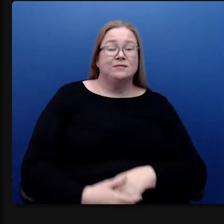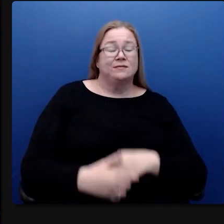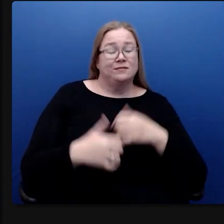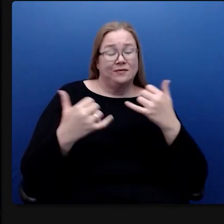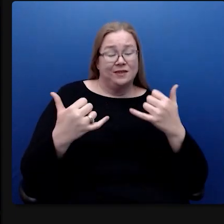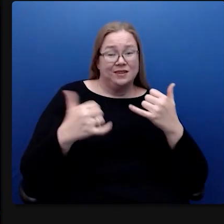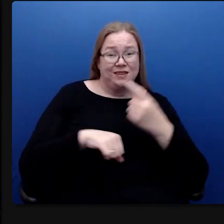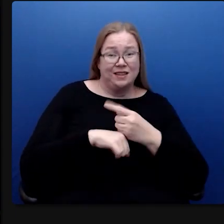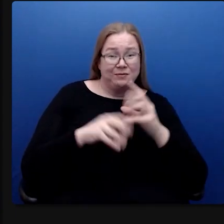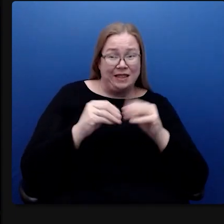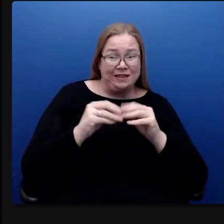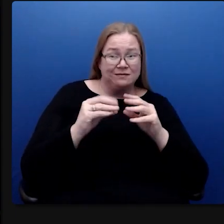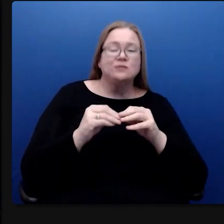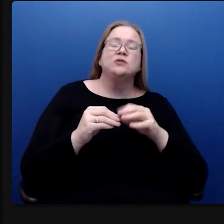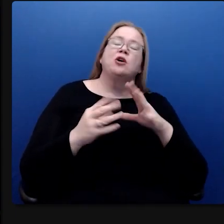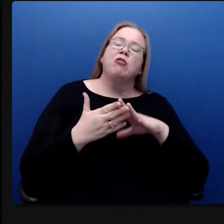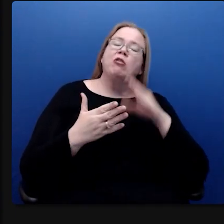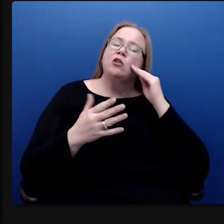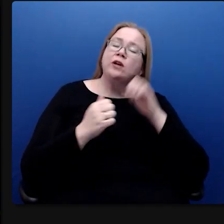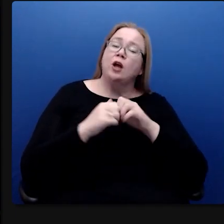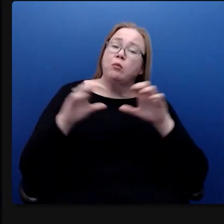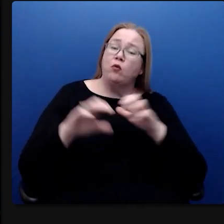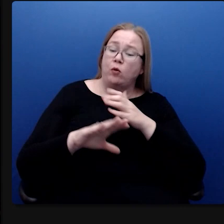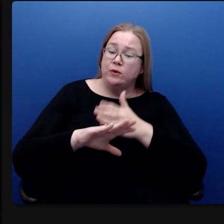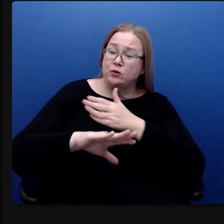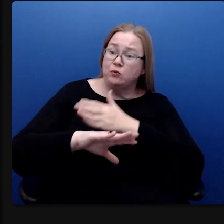In this talk, you will learn how performance improvements